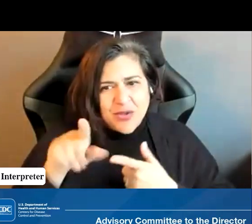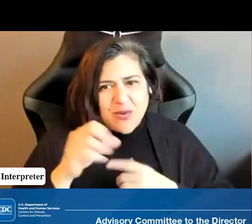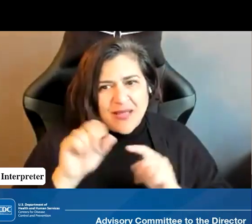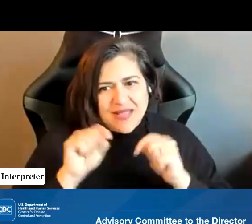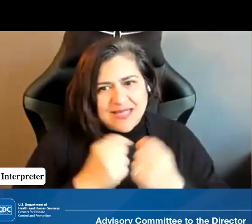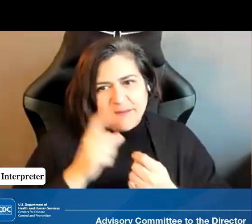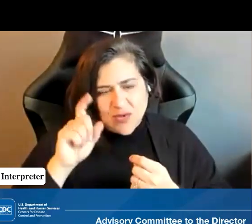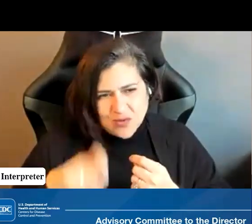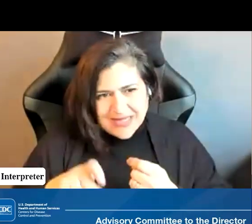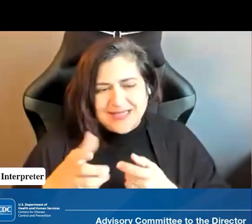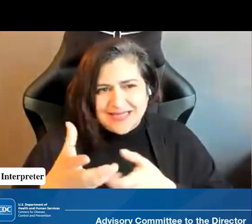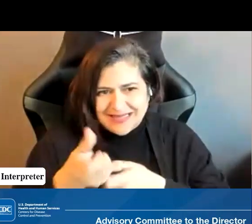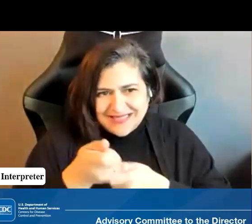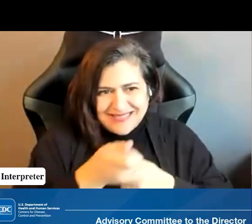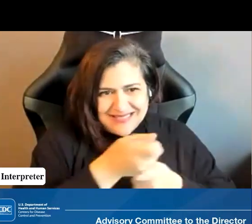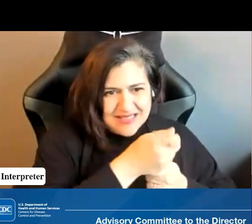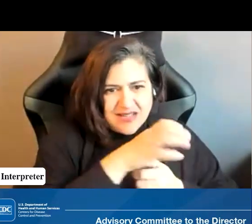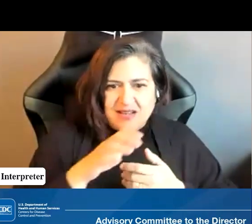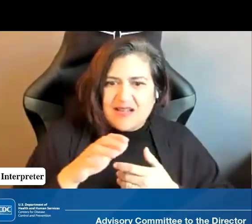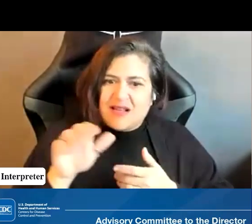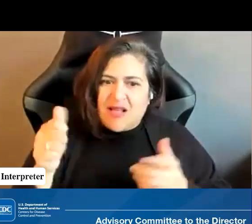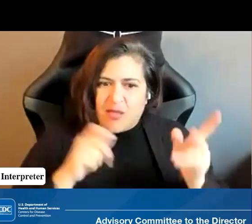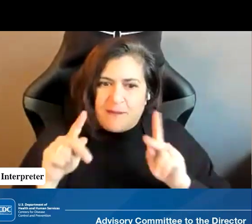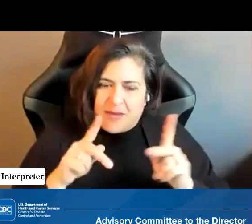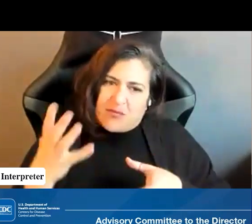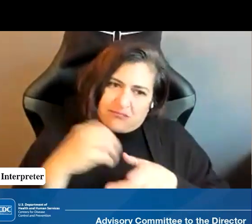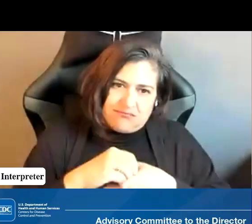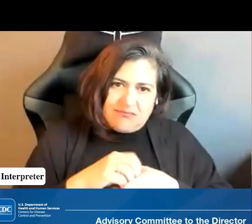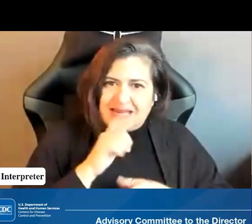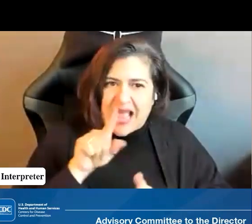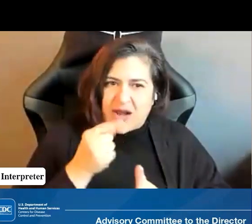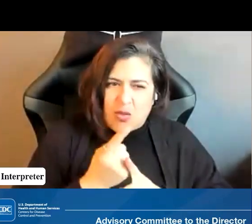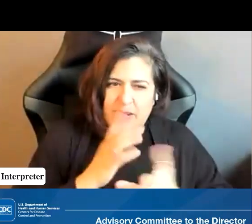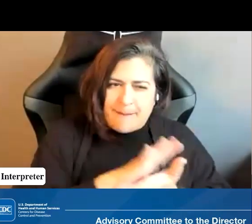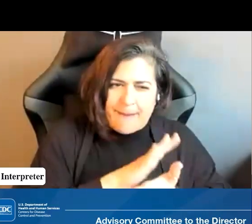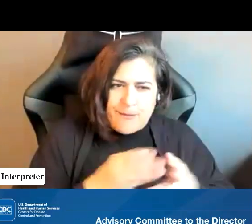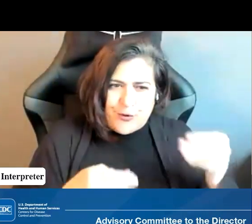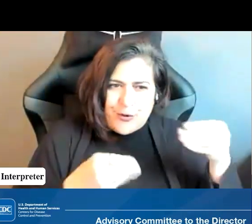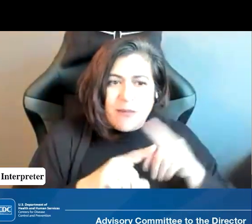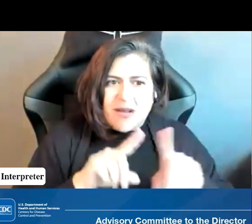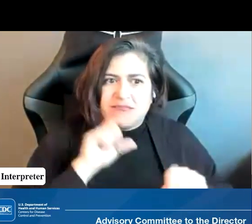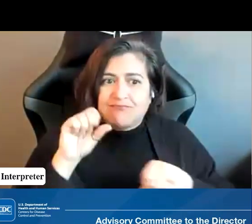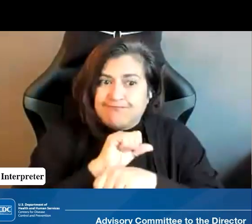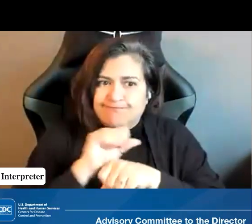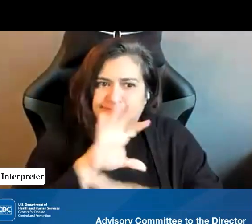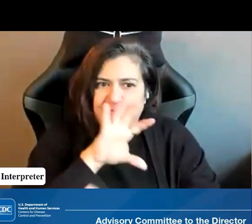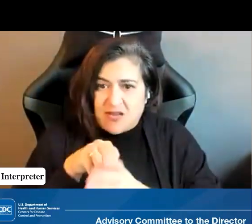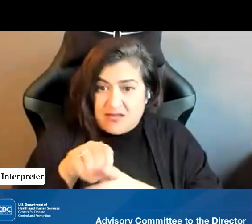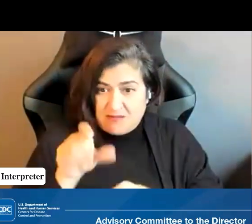to get the other folks to own some of this. And not just on paper, but in actual reality. Does that make sense? Yeah, absolutely.